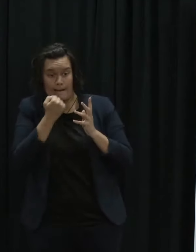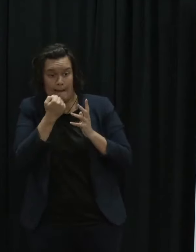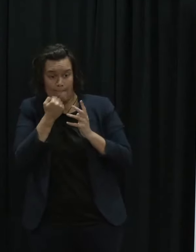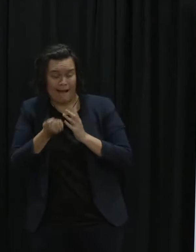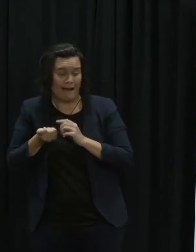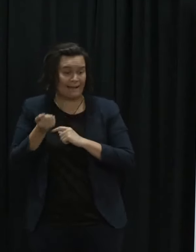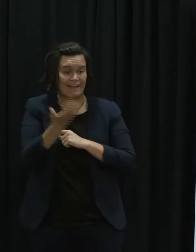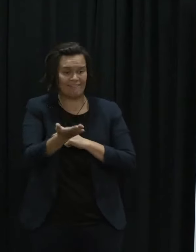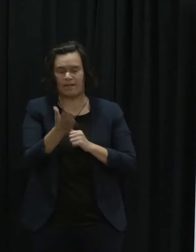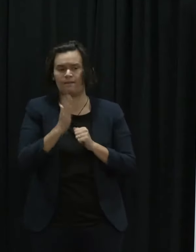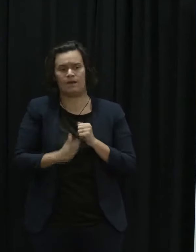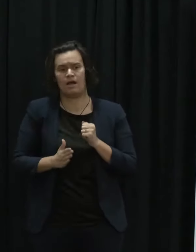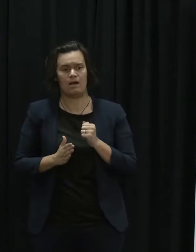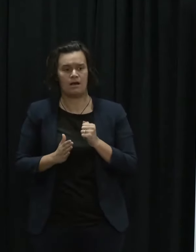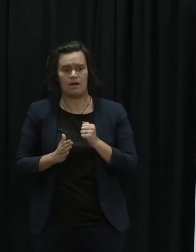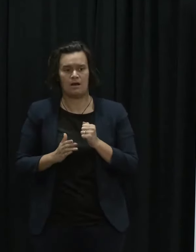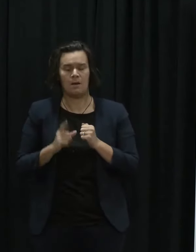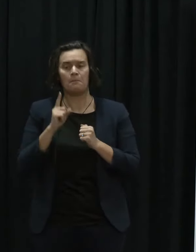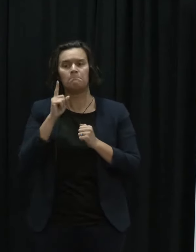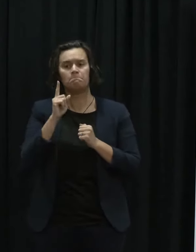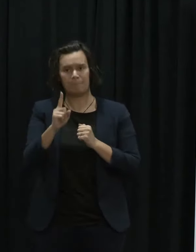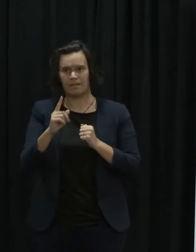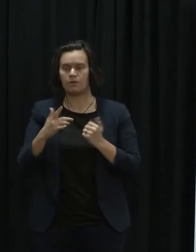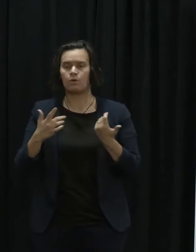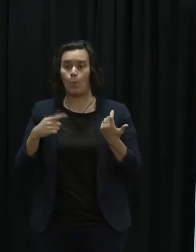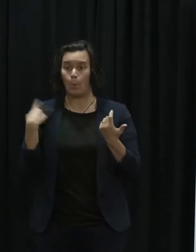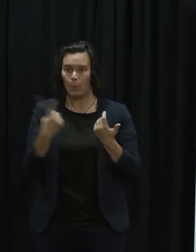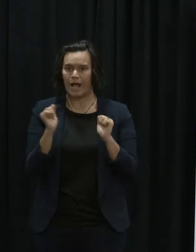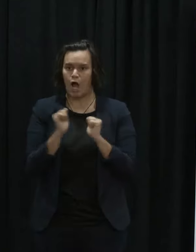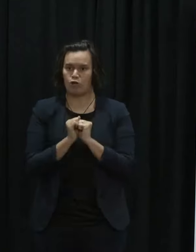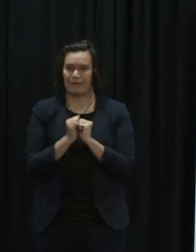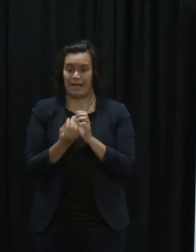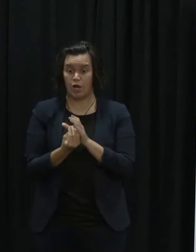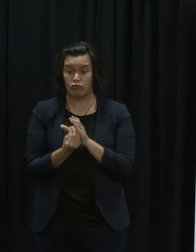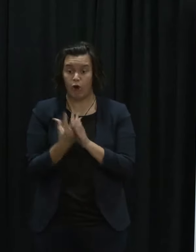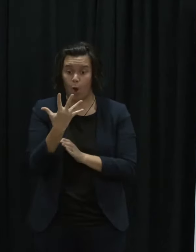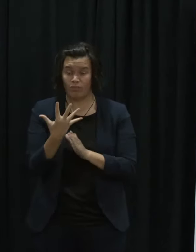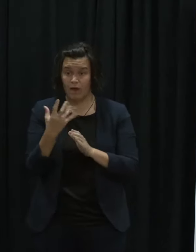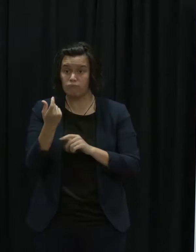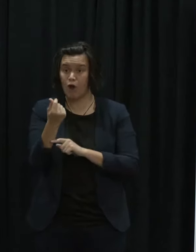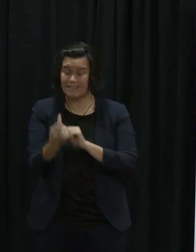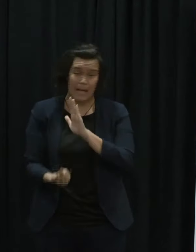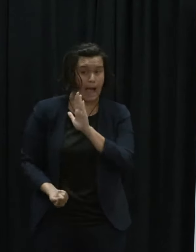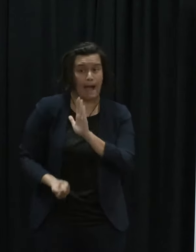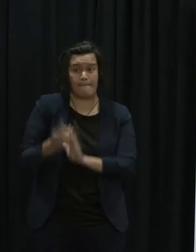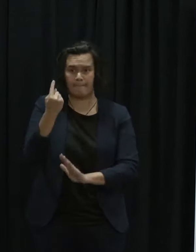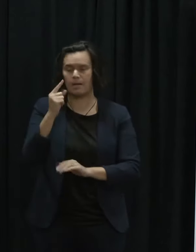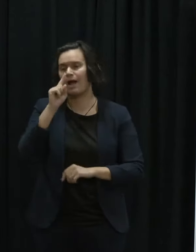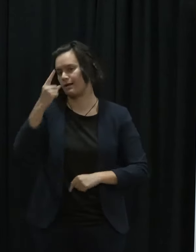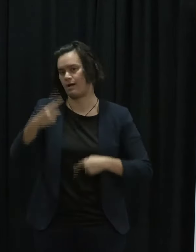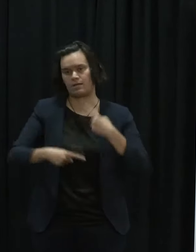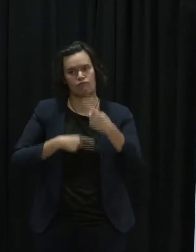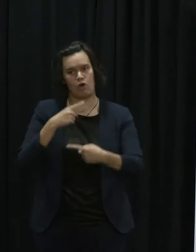where you need a $200,000 deposit to buy a medium house. We have never put out singular goals to which we are